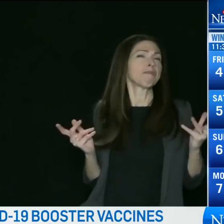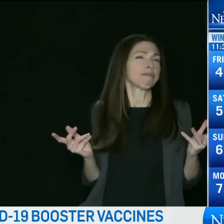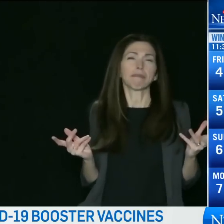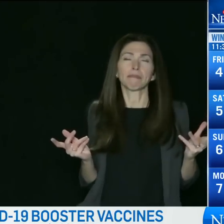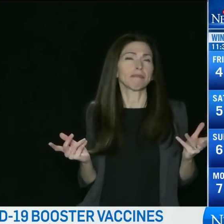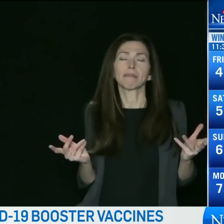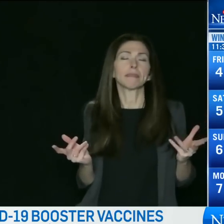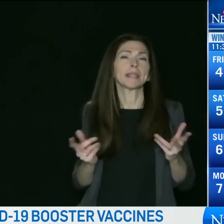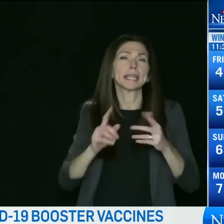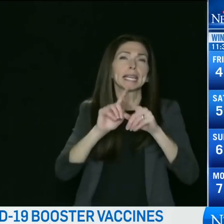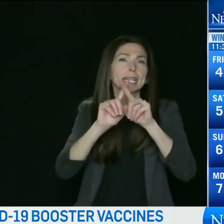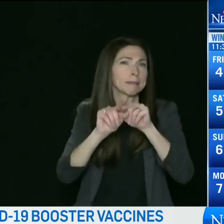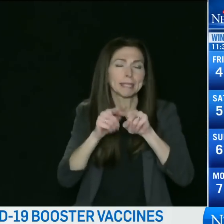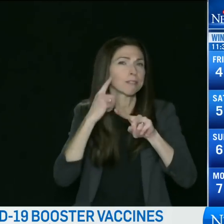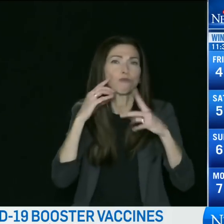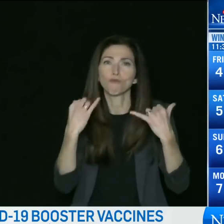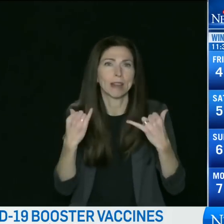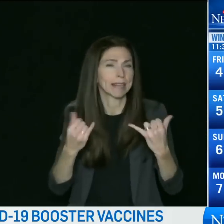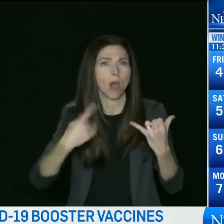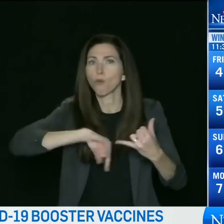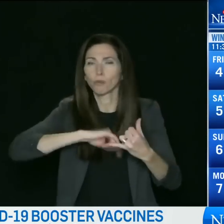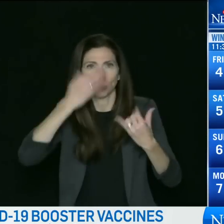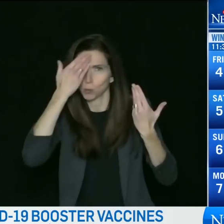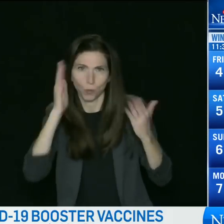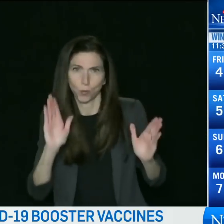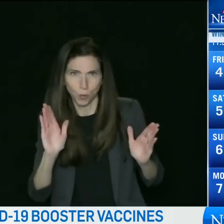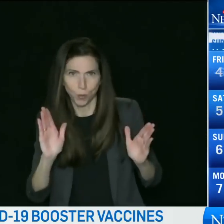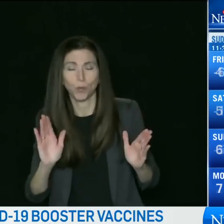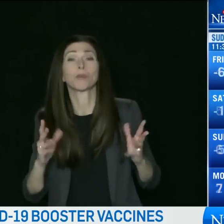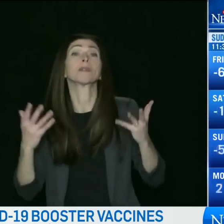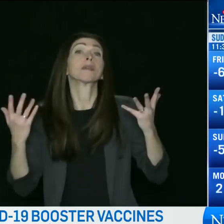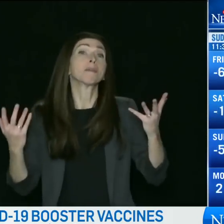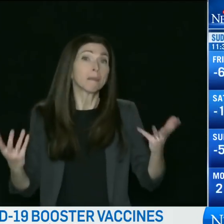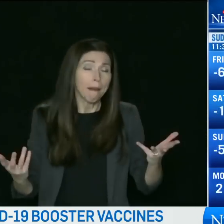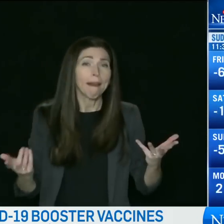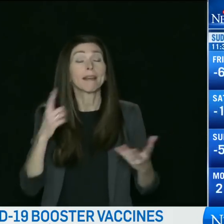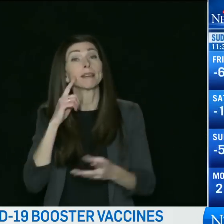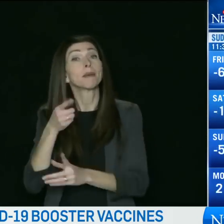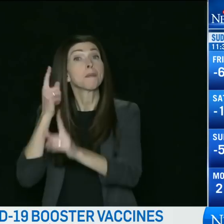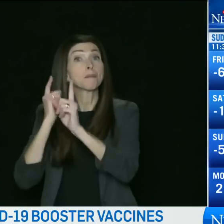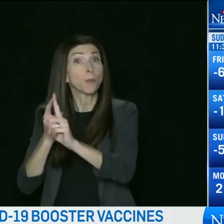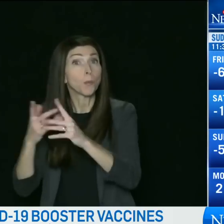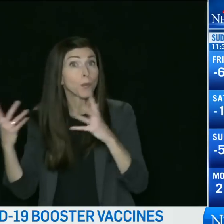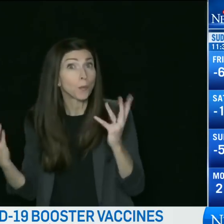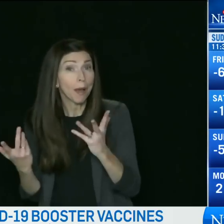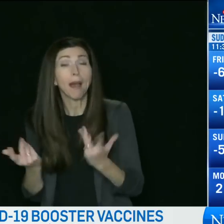THERE IS WANING IMMUNITY OVER